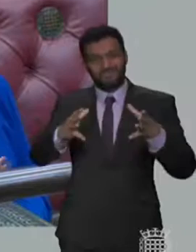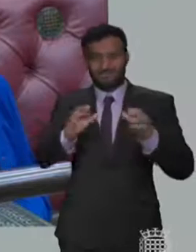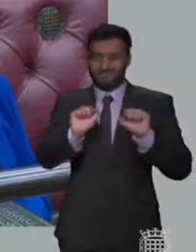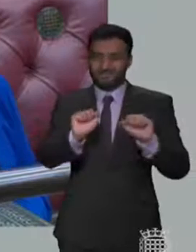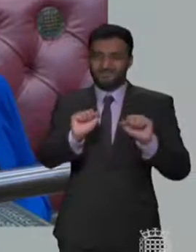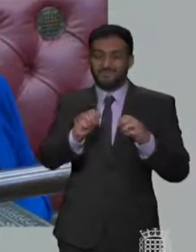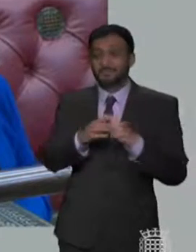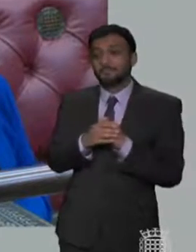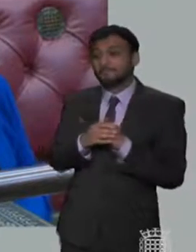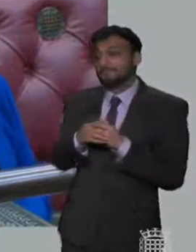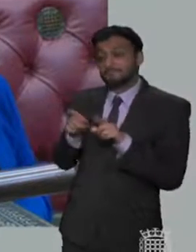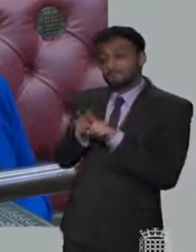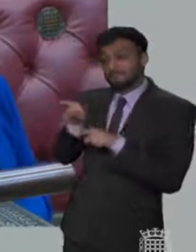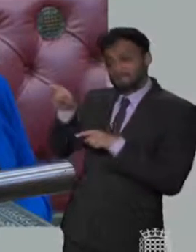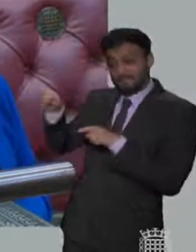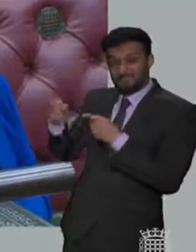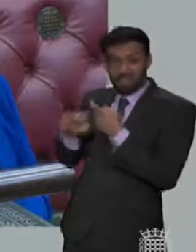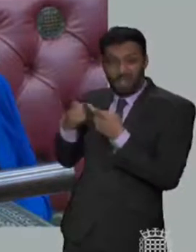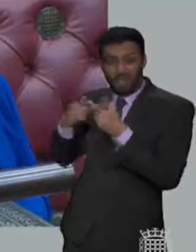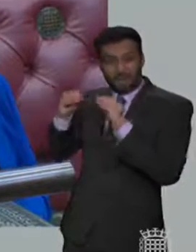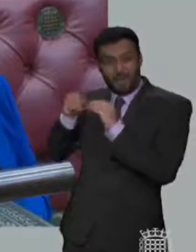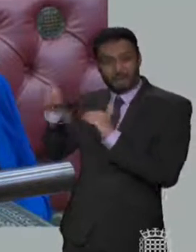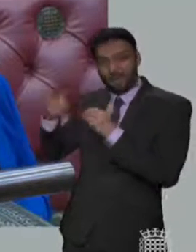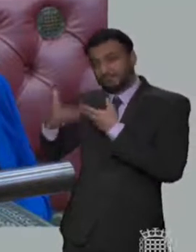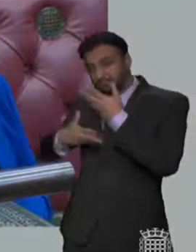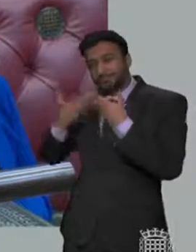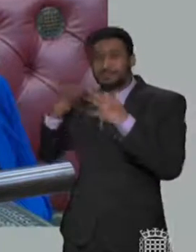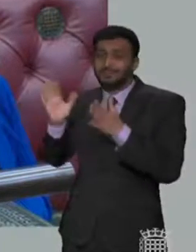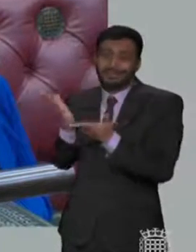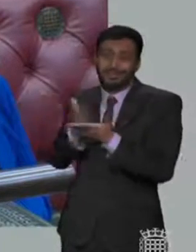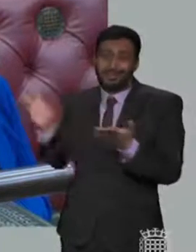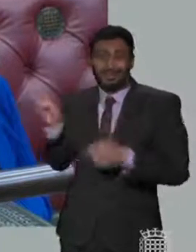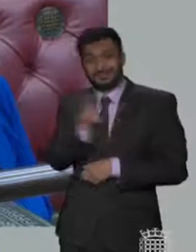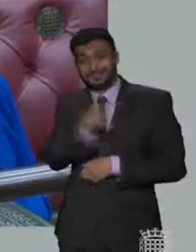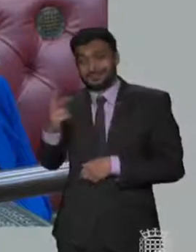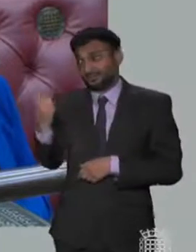marine has already said to all those who attended last week's sign language week rally